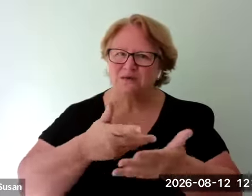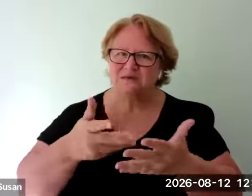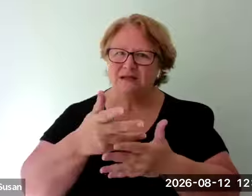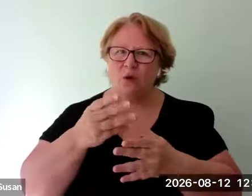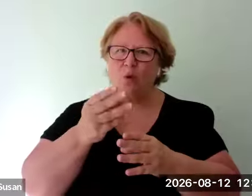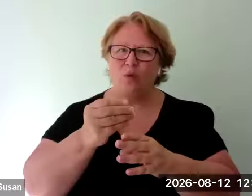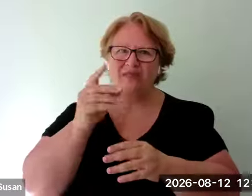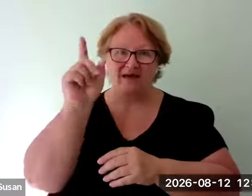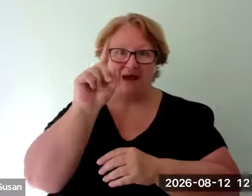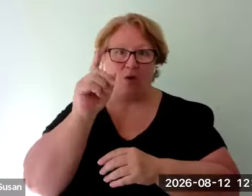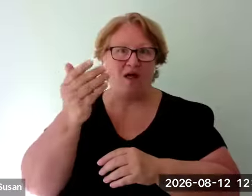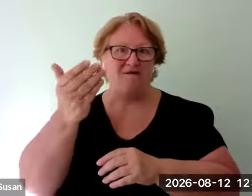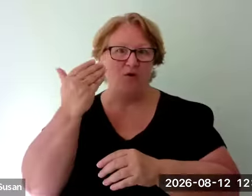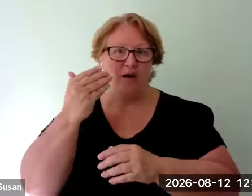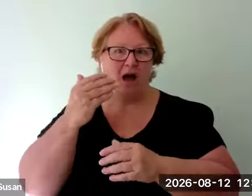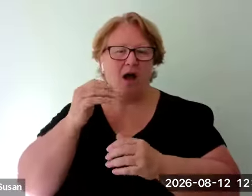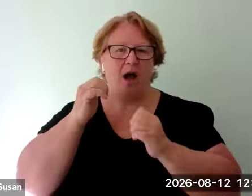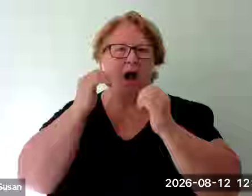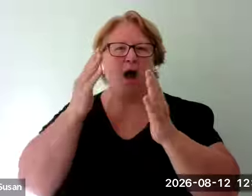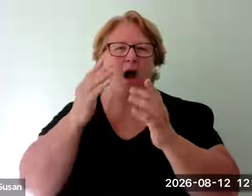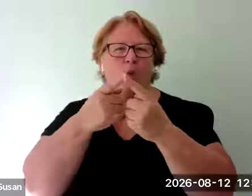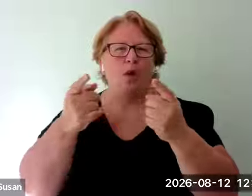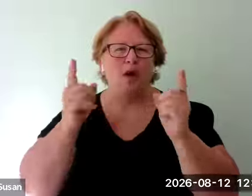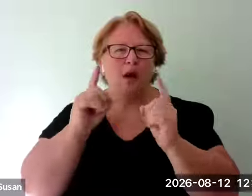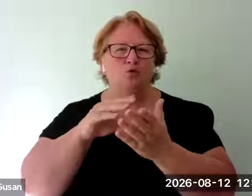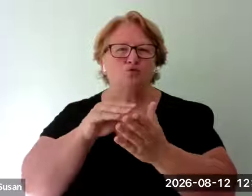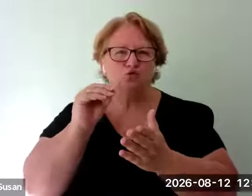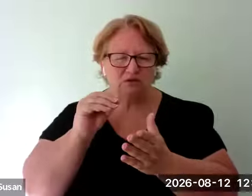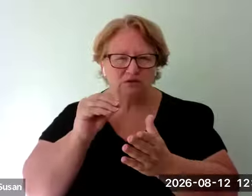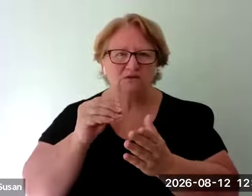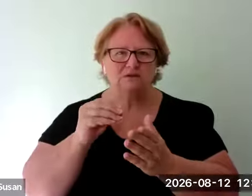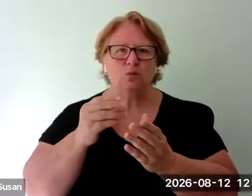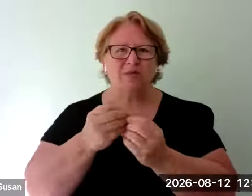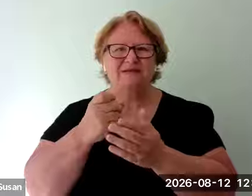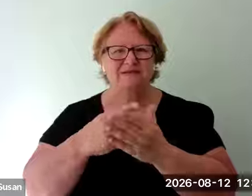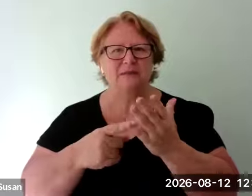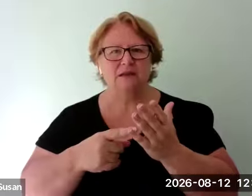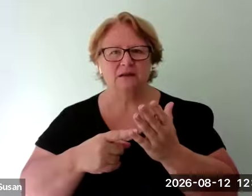struggling disability research capacity and responds directly to consultation with current and former higher degree